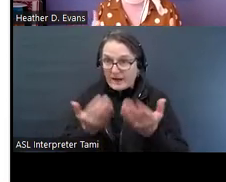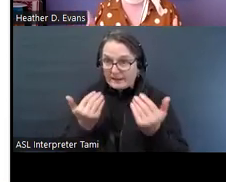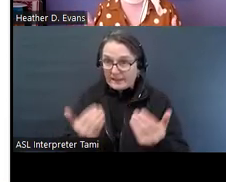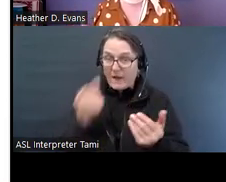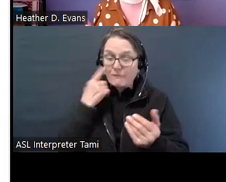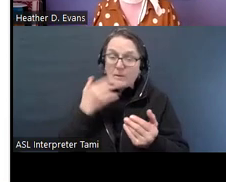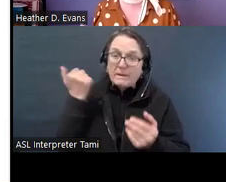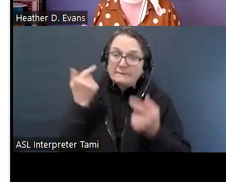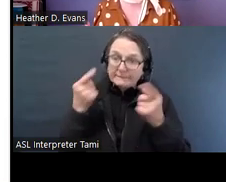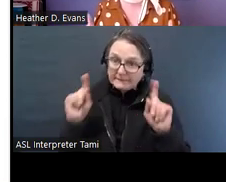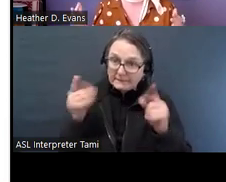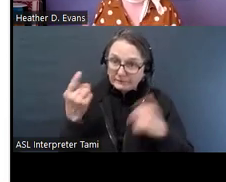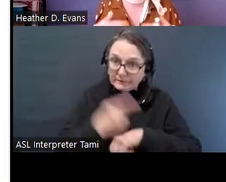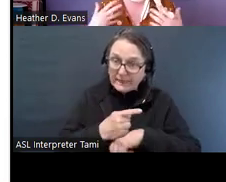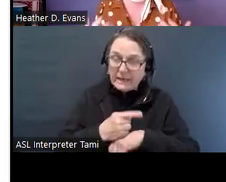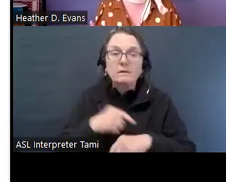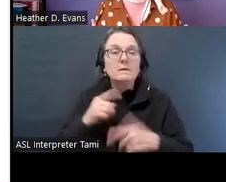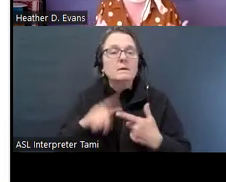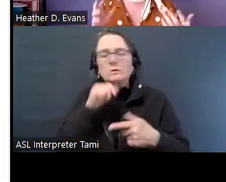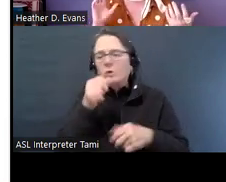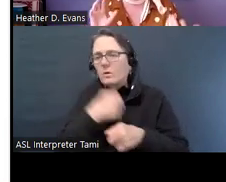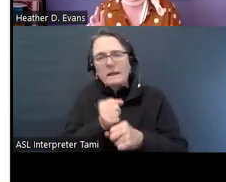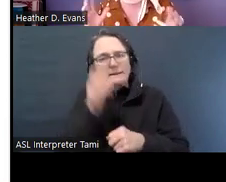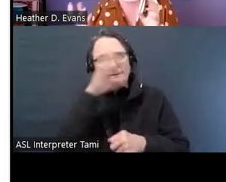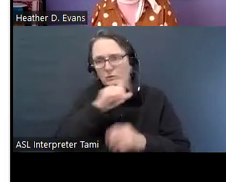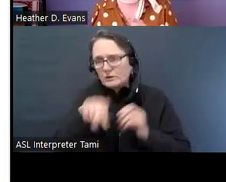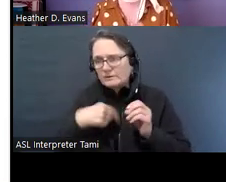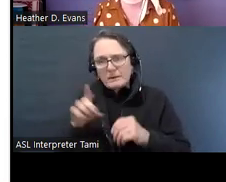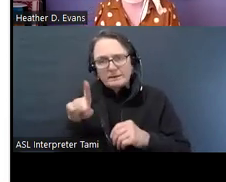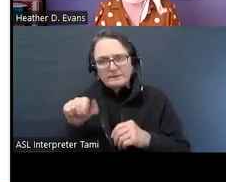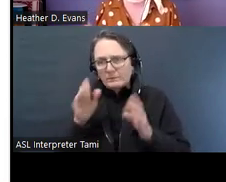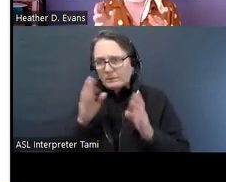of disabled patients. Always ask what they want to address